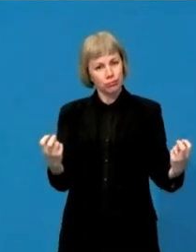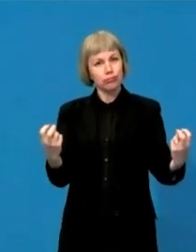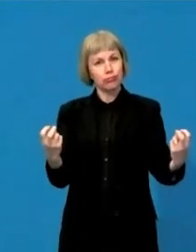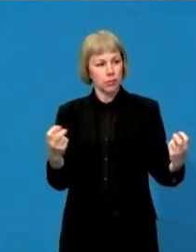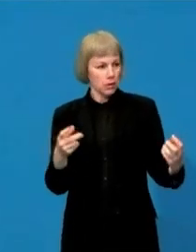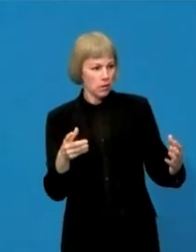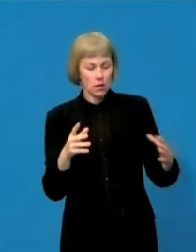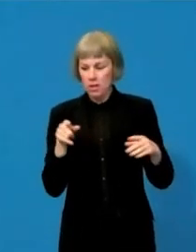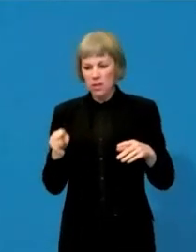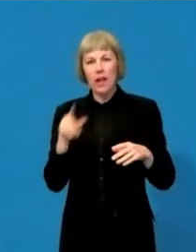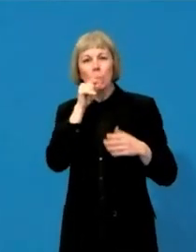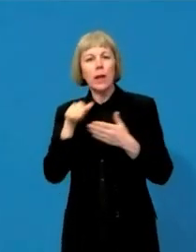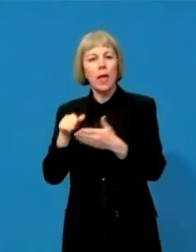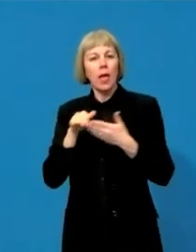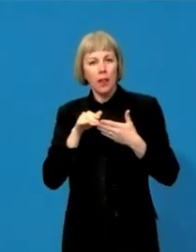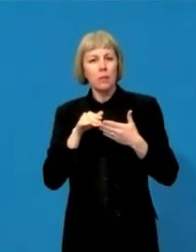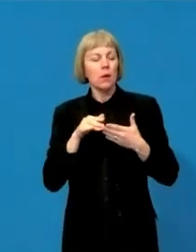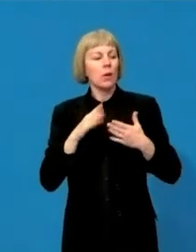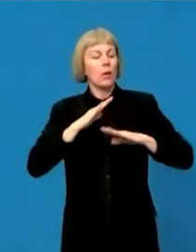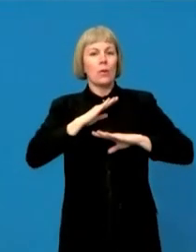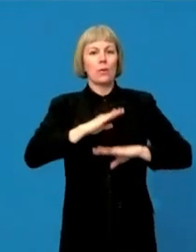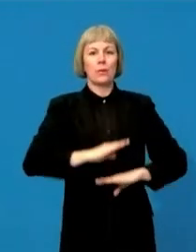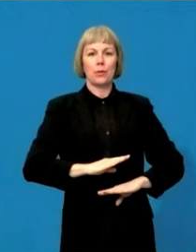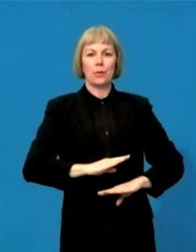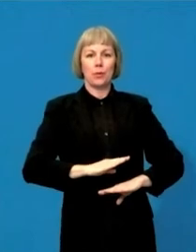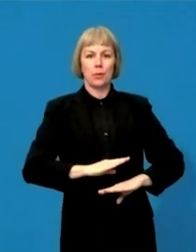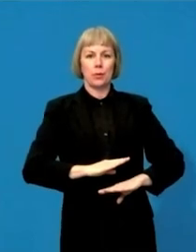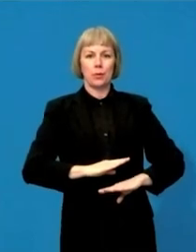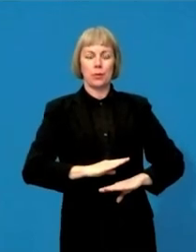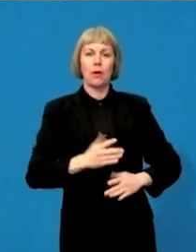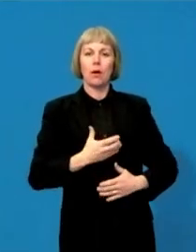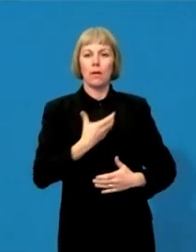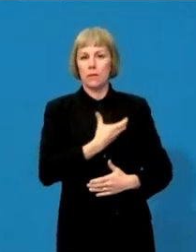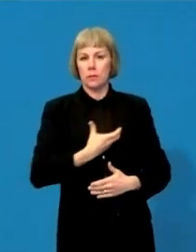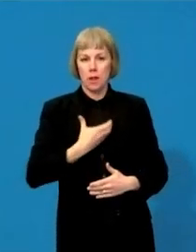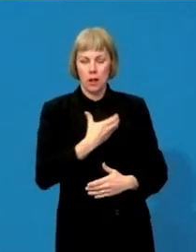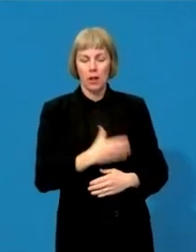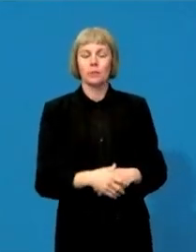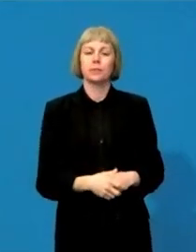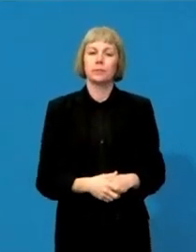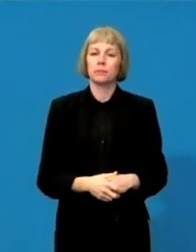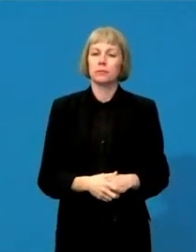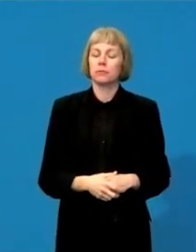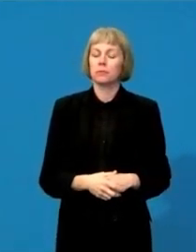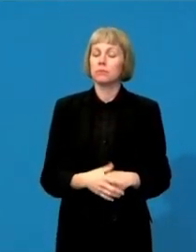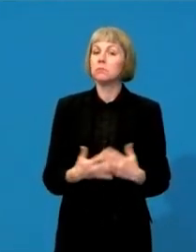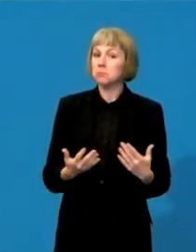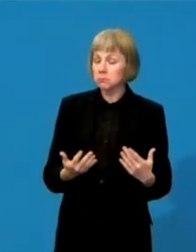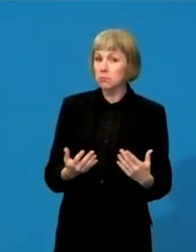daunting on you. MS TARRAGO: So it - you know, you would be able to get a bit more